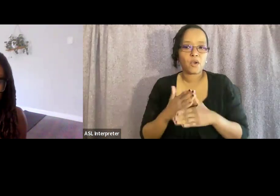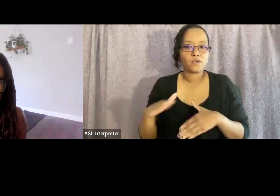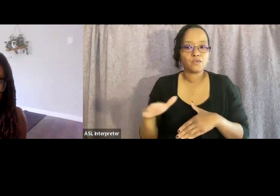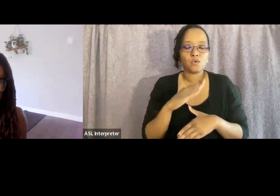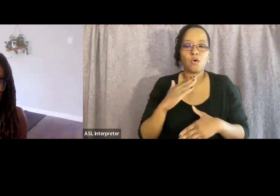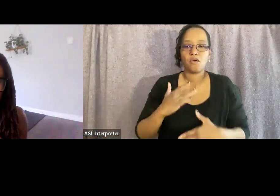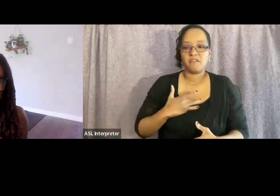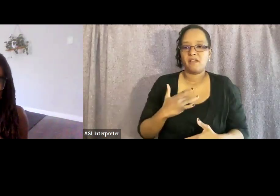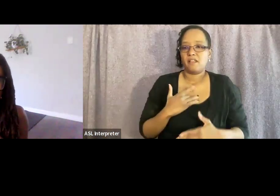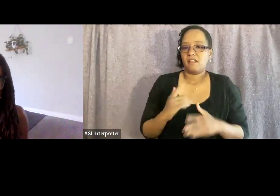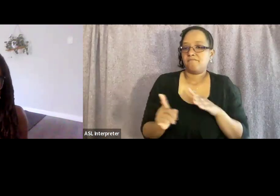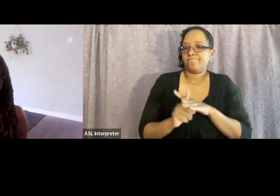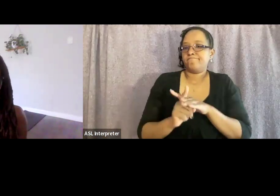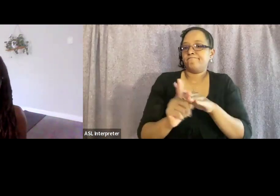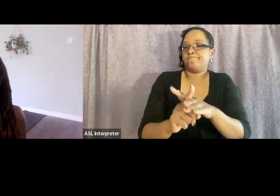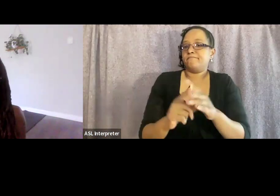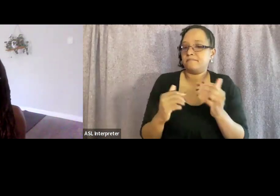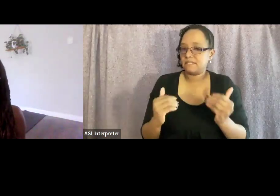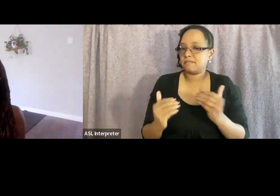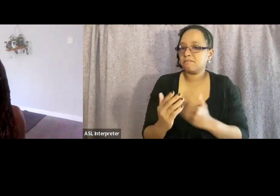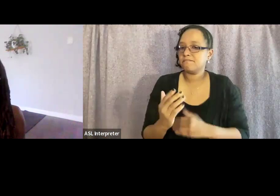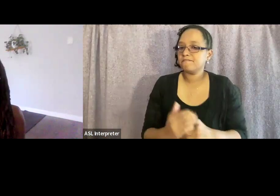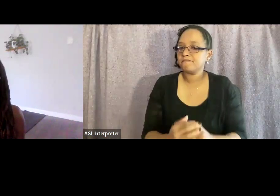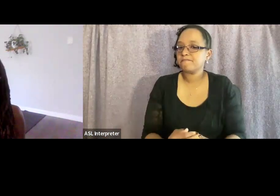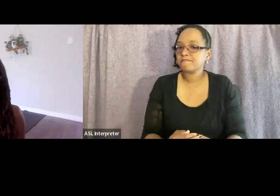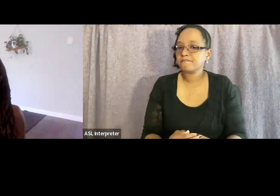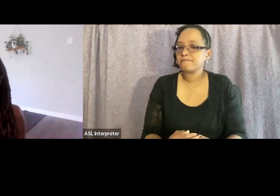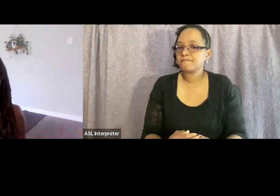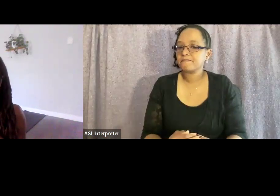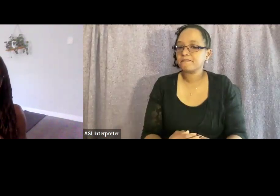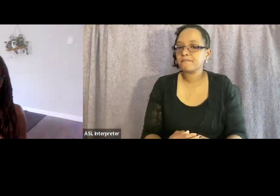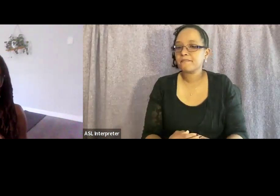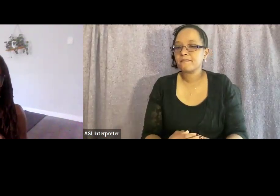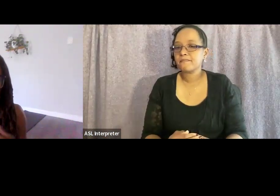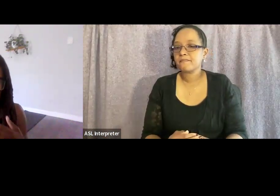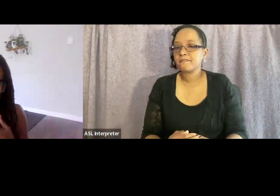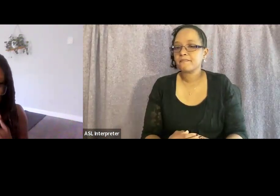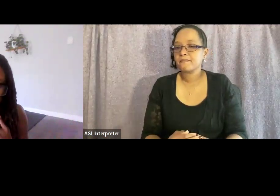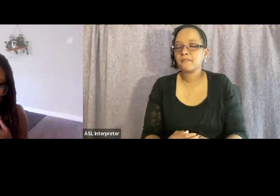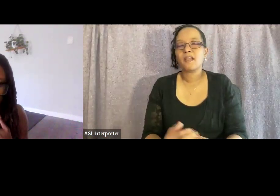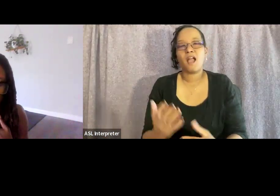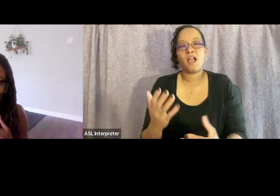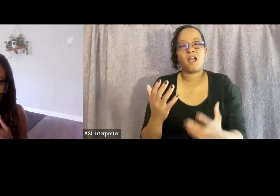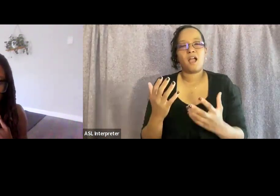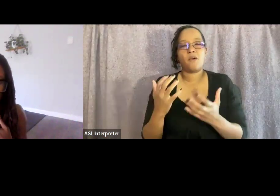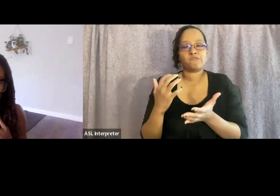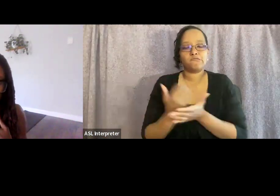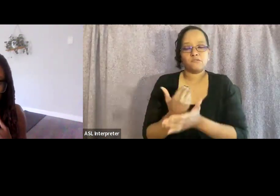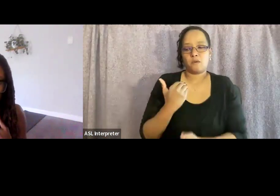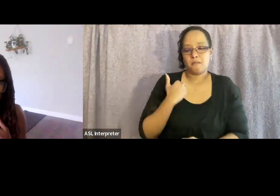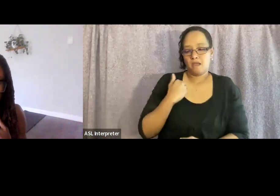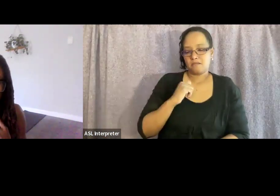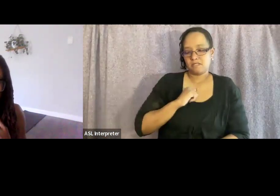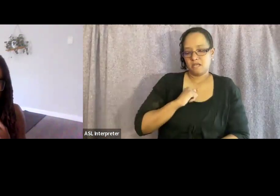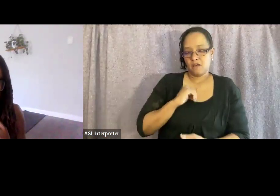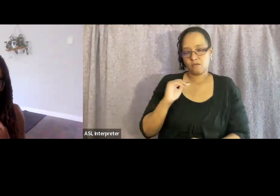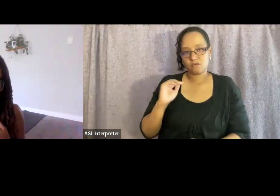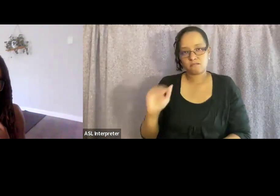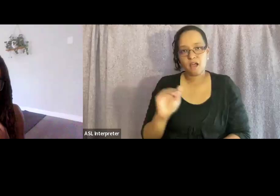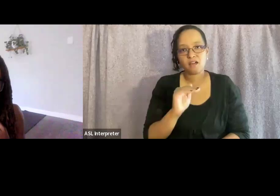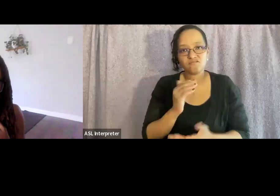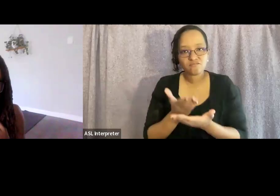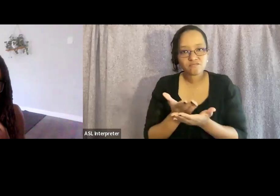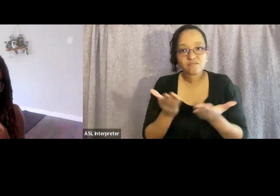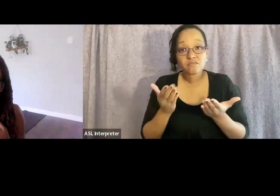And I just want to remind myself, and the folks in this room, that as a community,